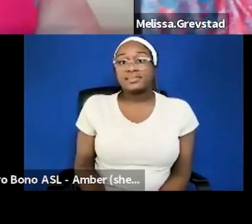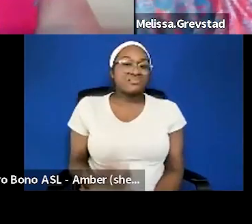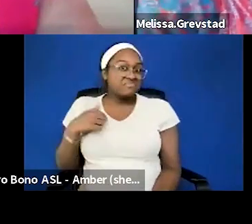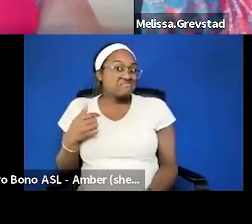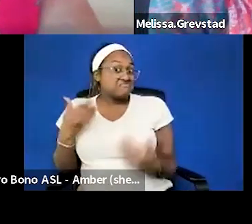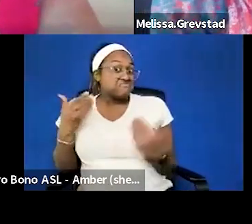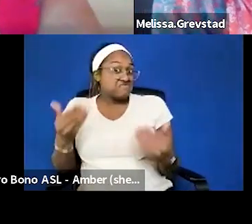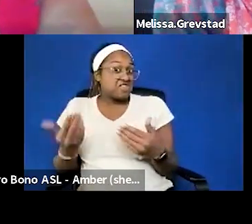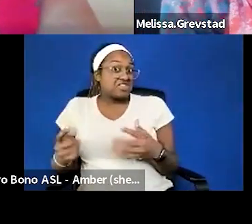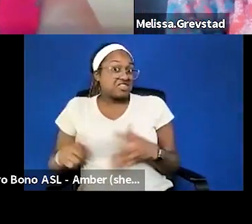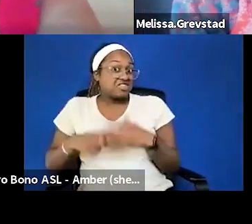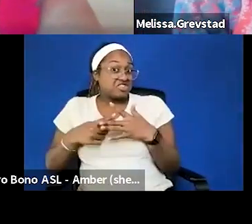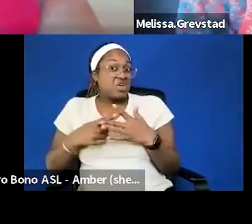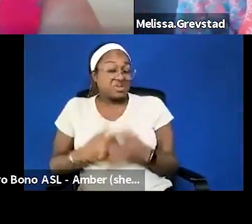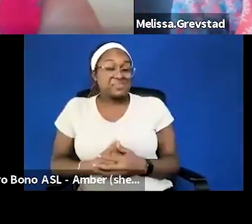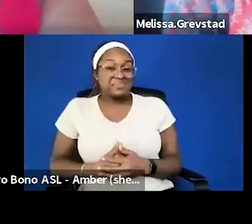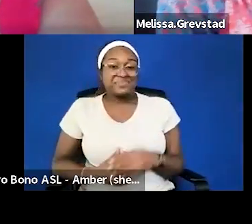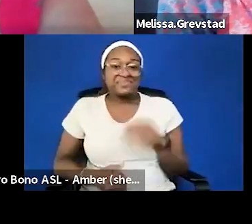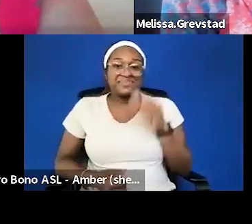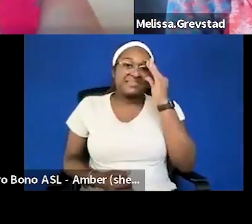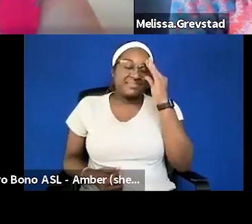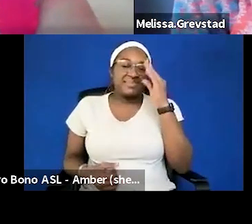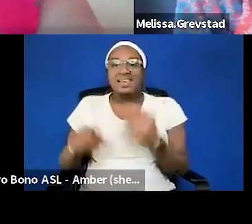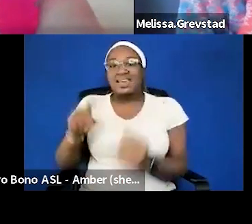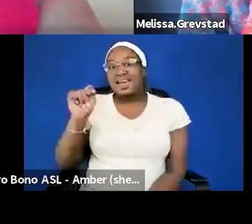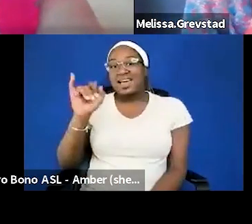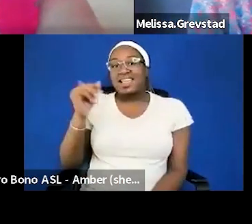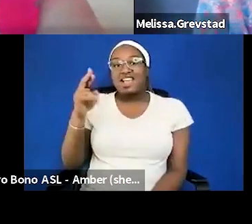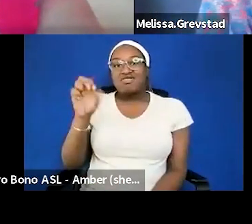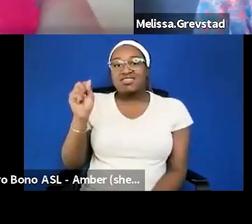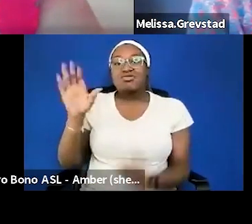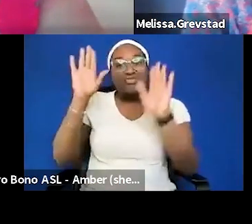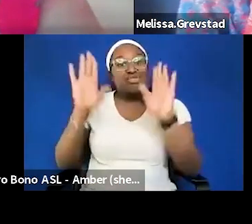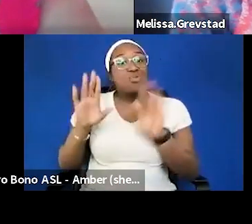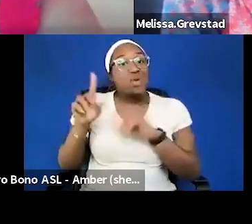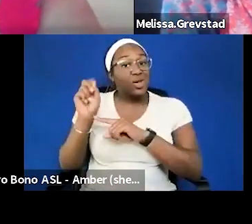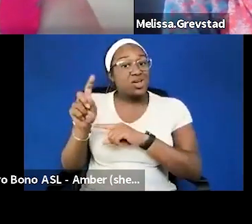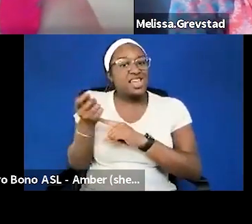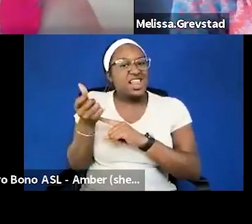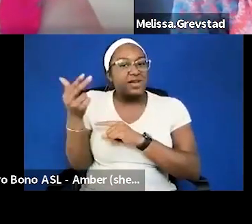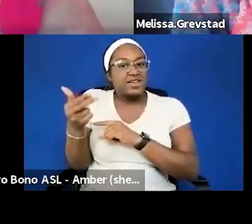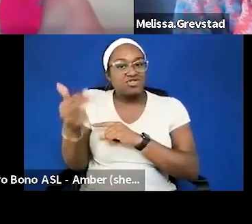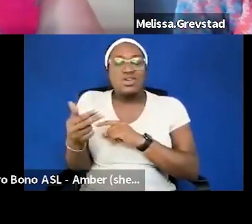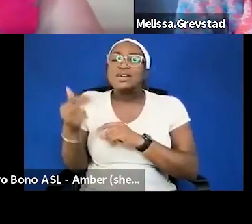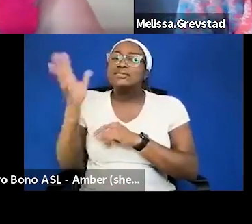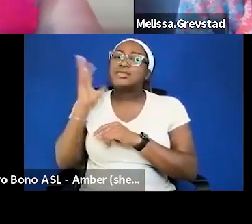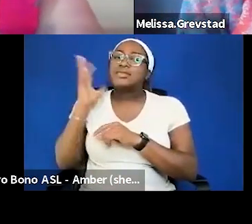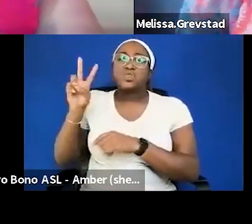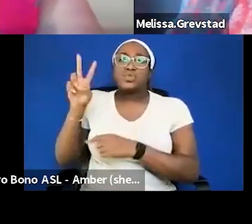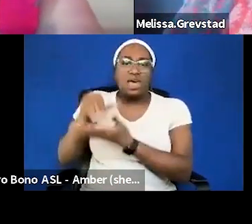That's okay to start. So great question. So there's a little bit of history here. So back in 2000 for